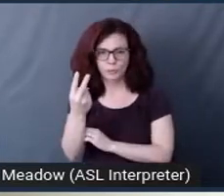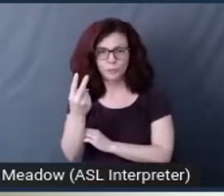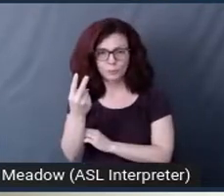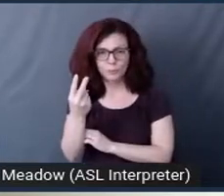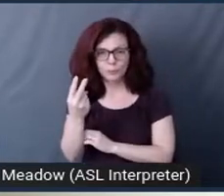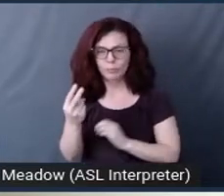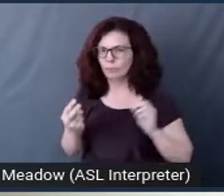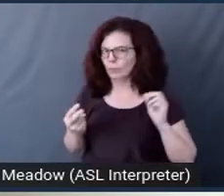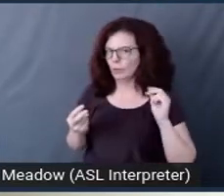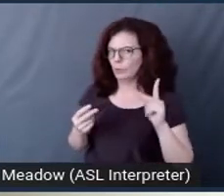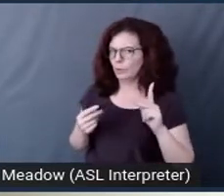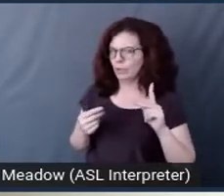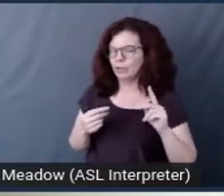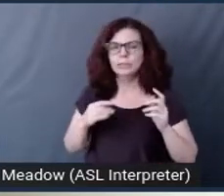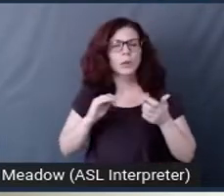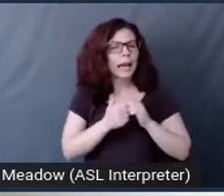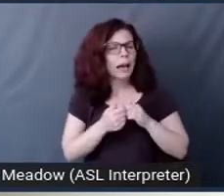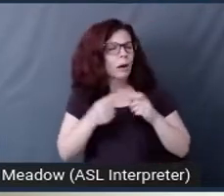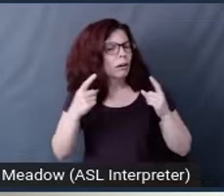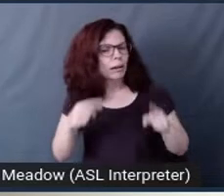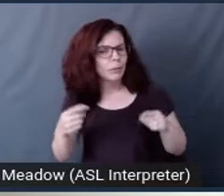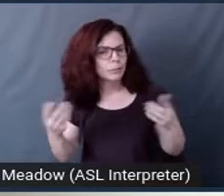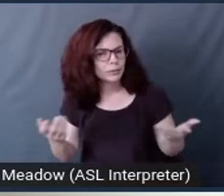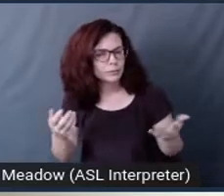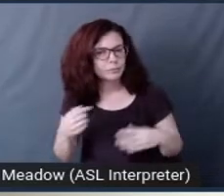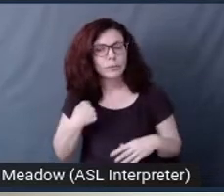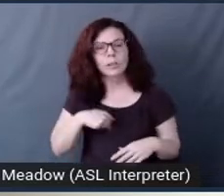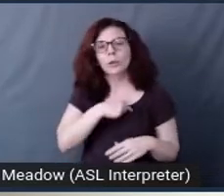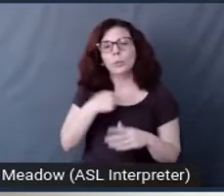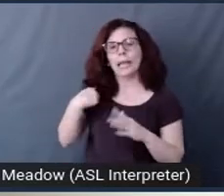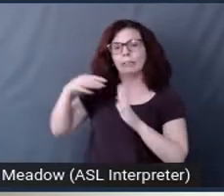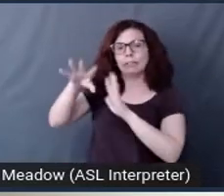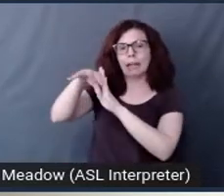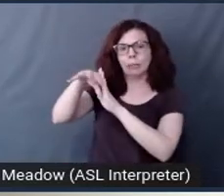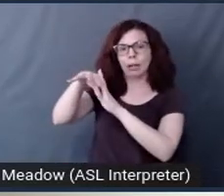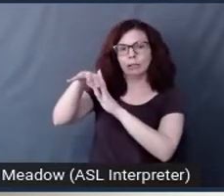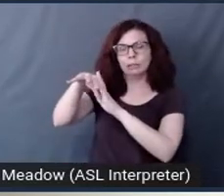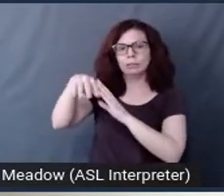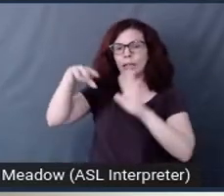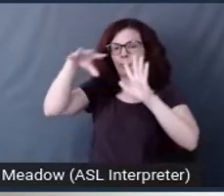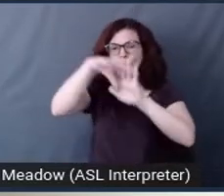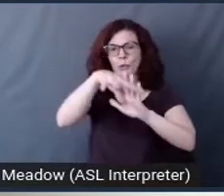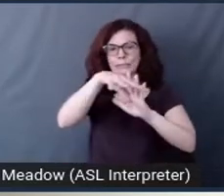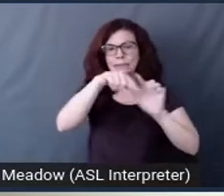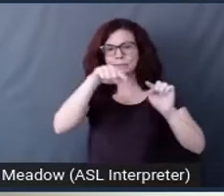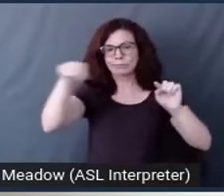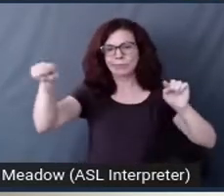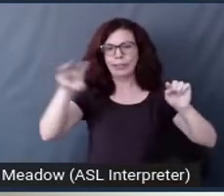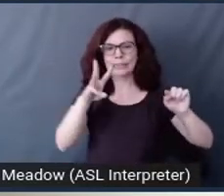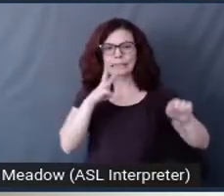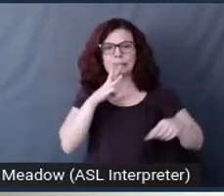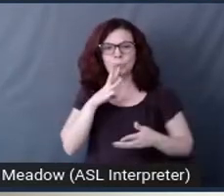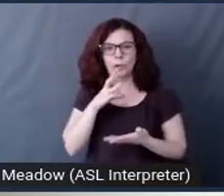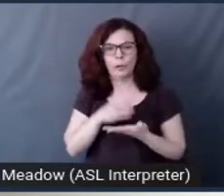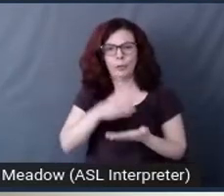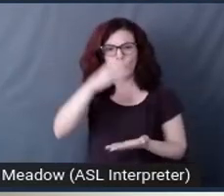The way this is going to happen is we have a camera that is pointing at these six water bottles, so in a retail environment,